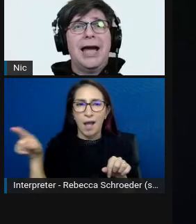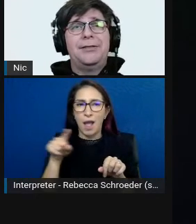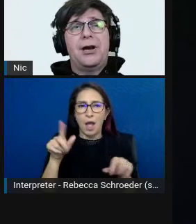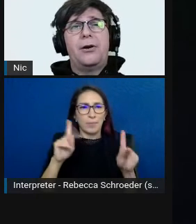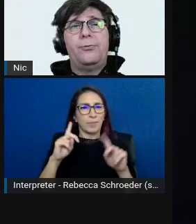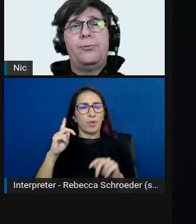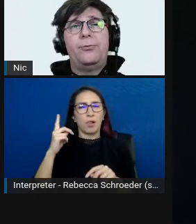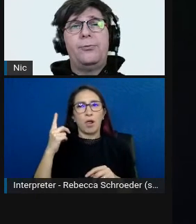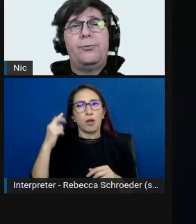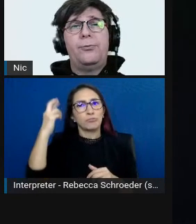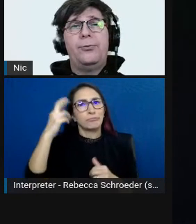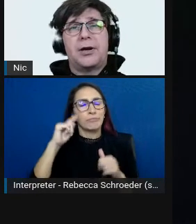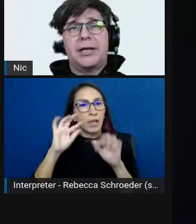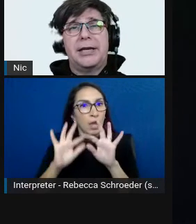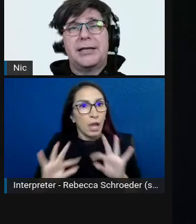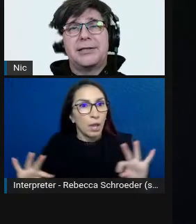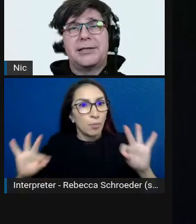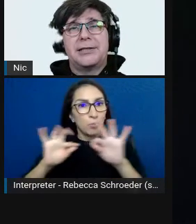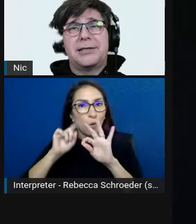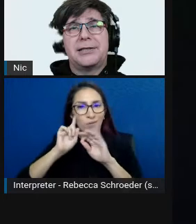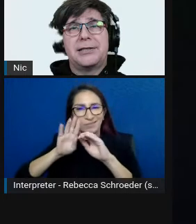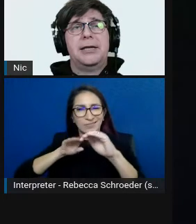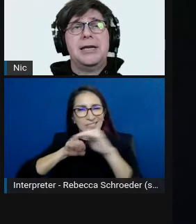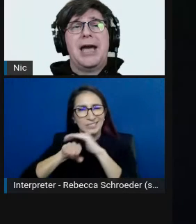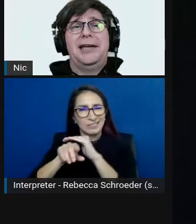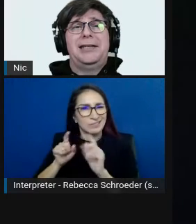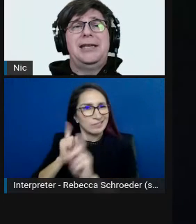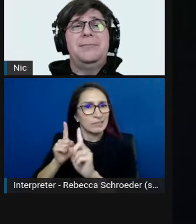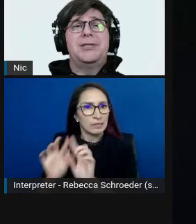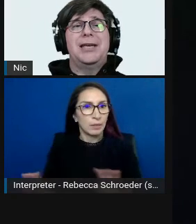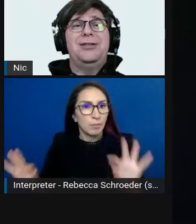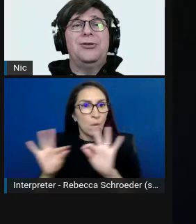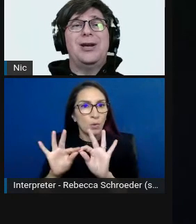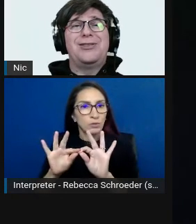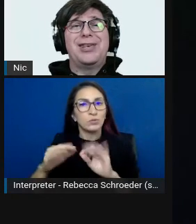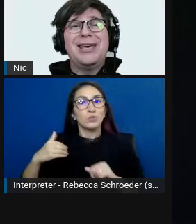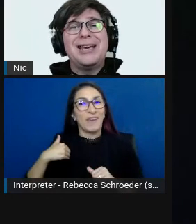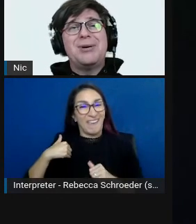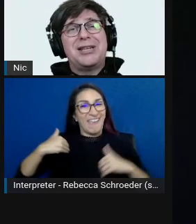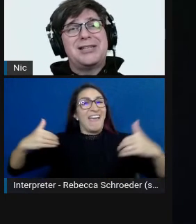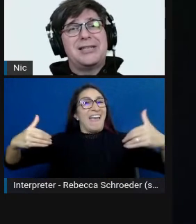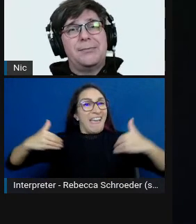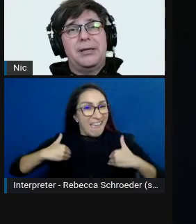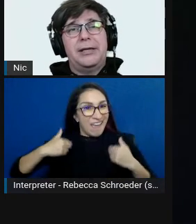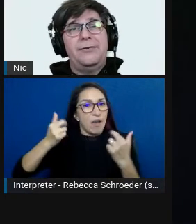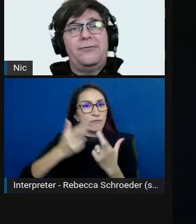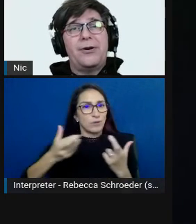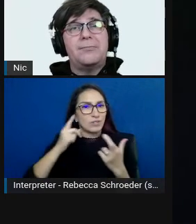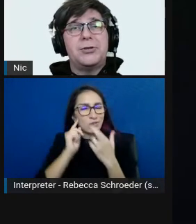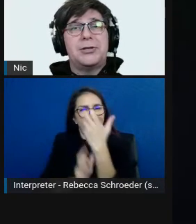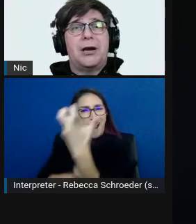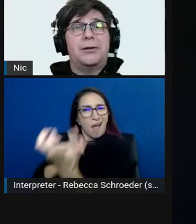and there are resources targeting accessibility. Teams integrate thinking about accessibility from the start.